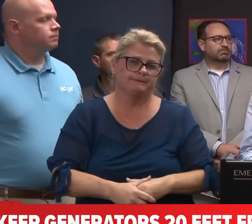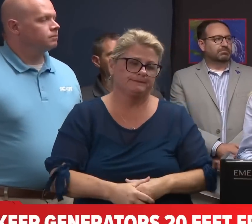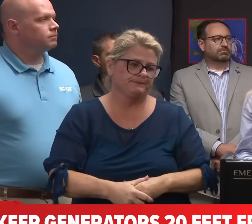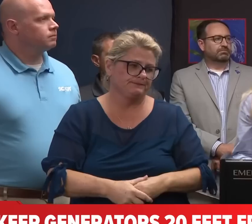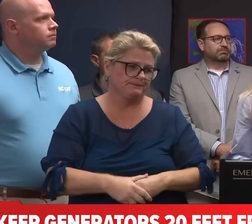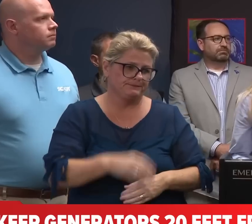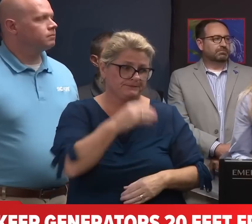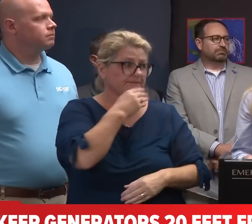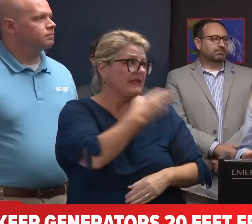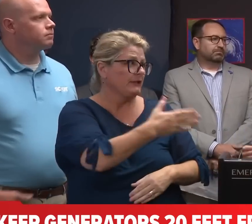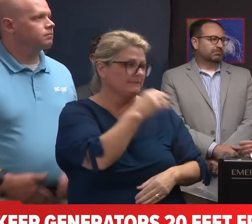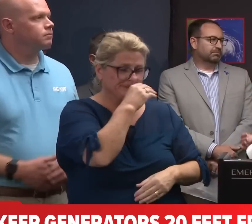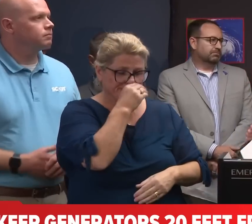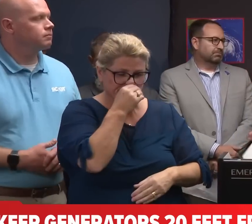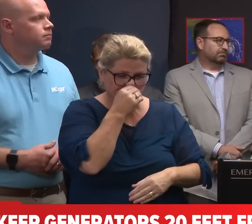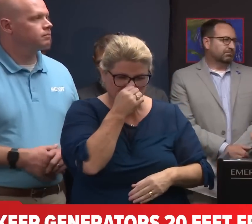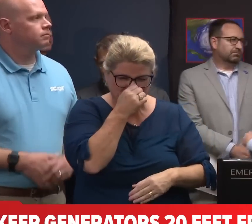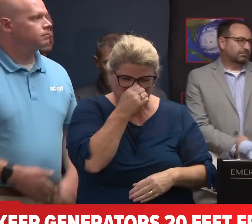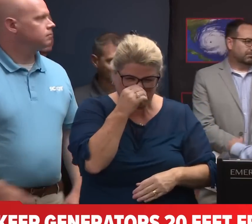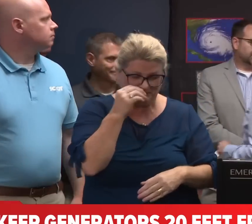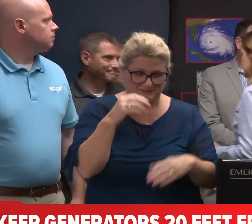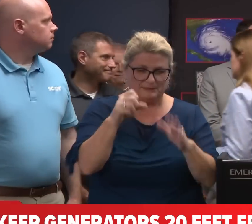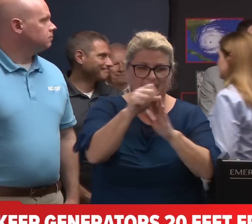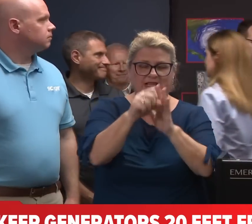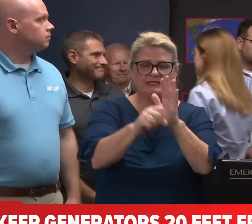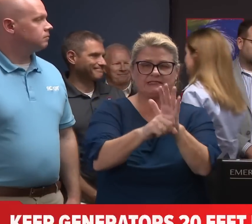Thank you sir. State Forester Scott Phillips.